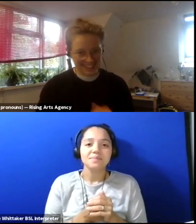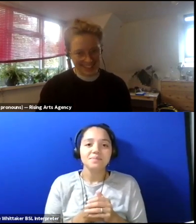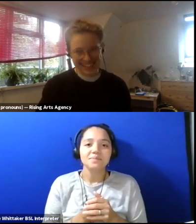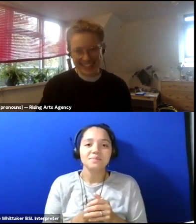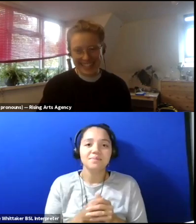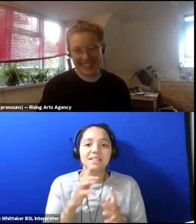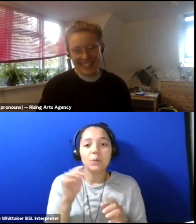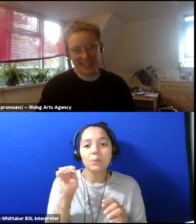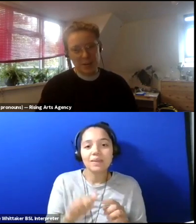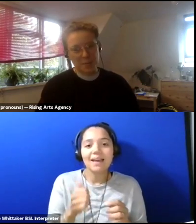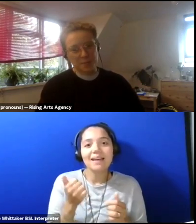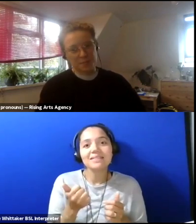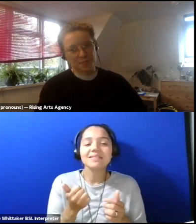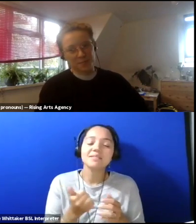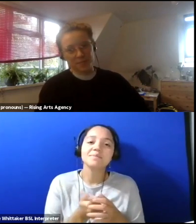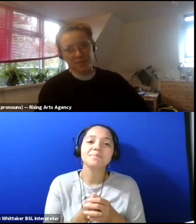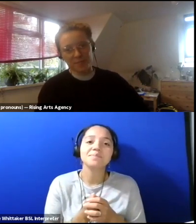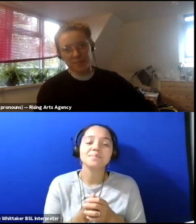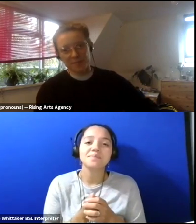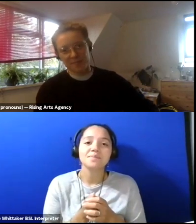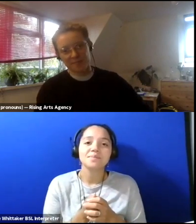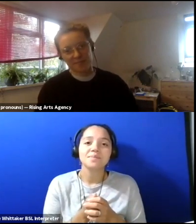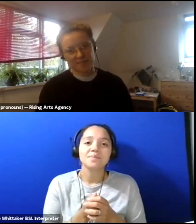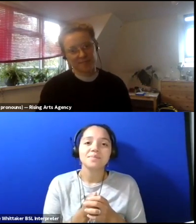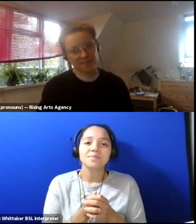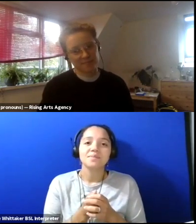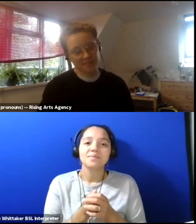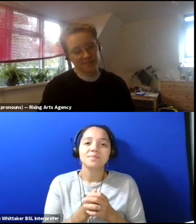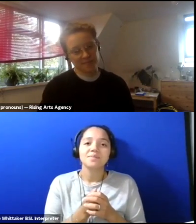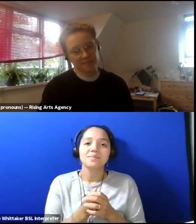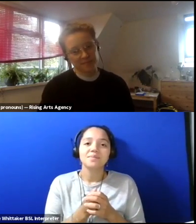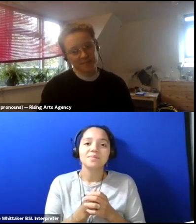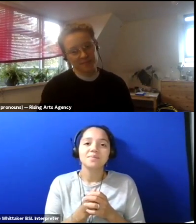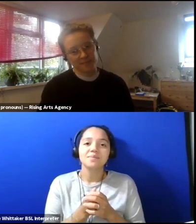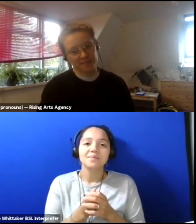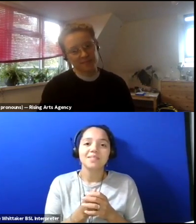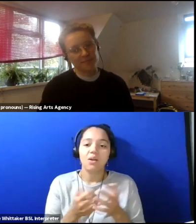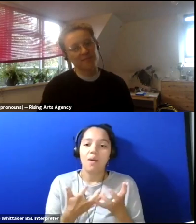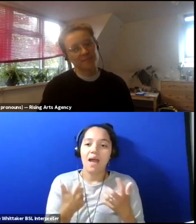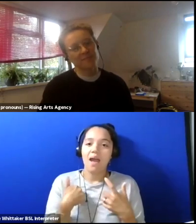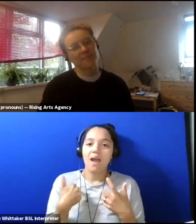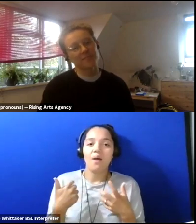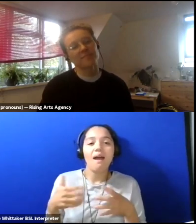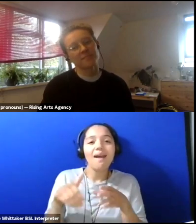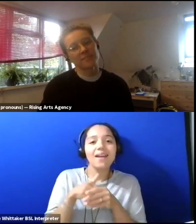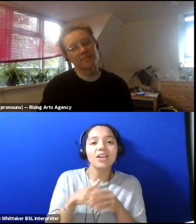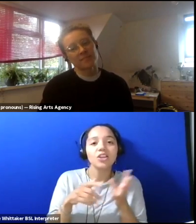So how I joined UVW.